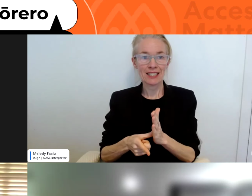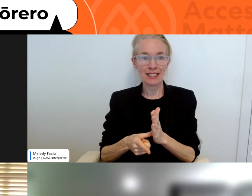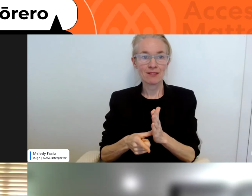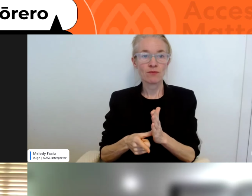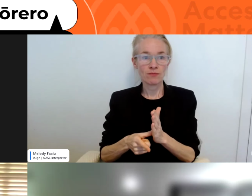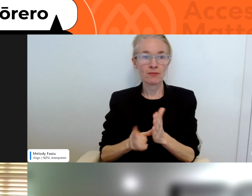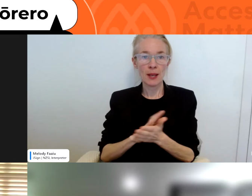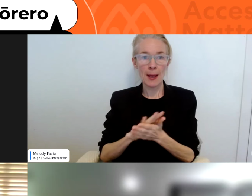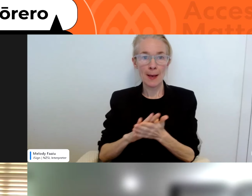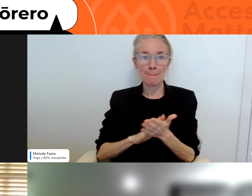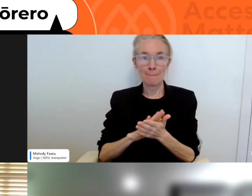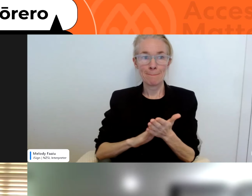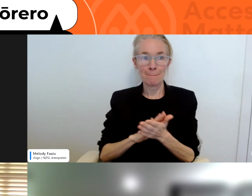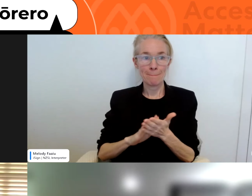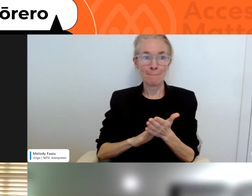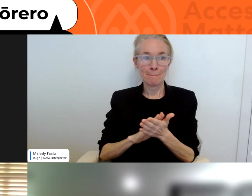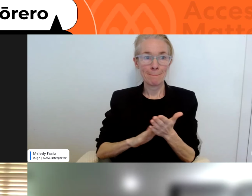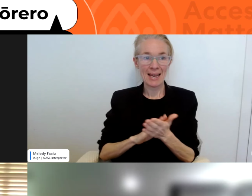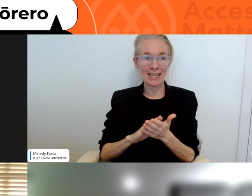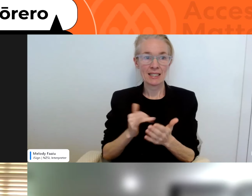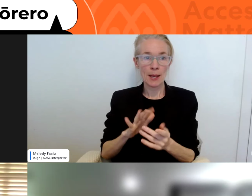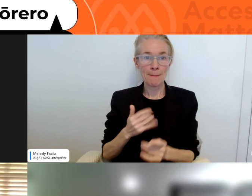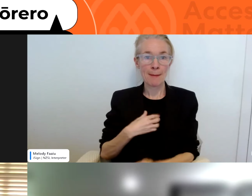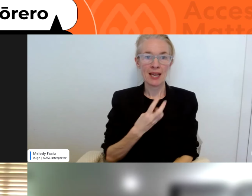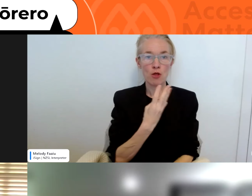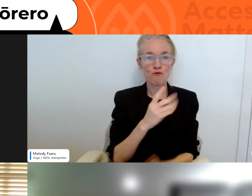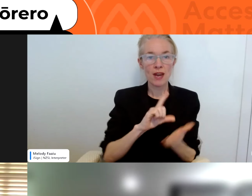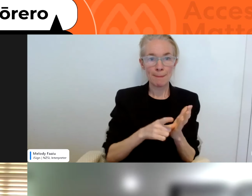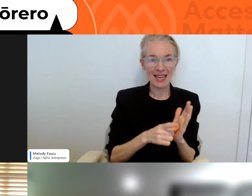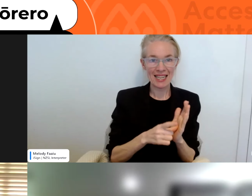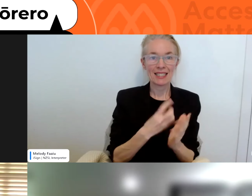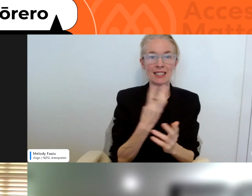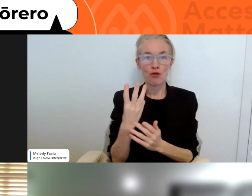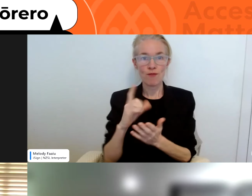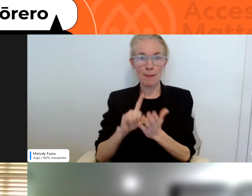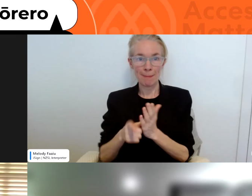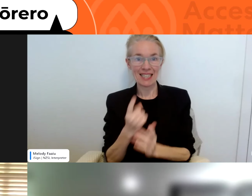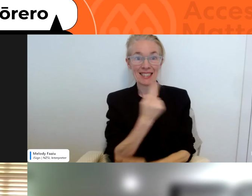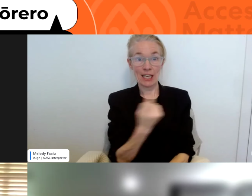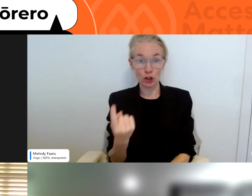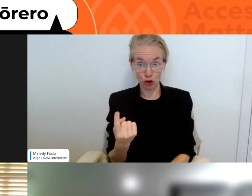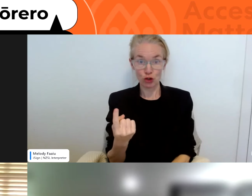maybe let's put 3 minutes for each and then we can go. No problem.